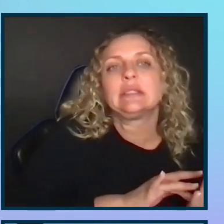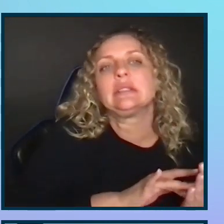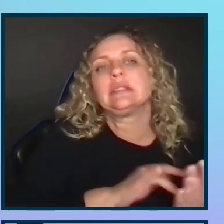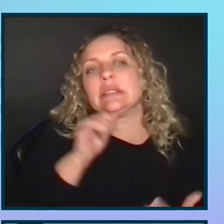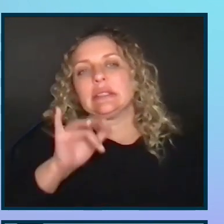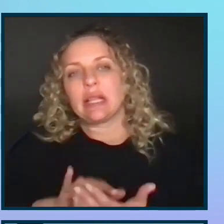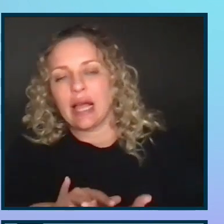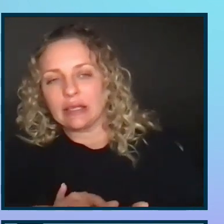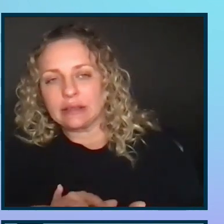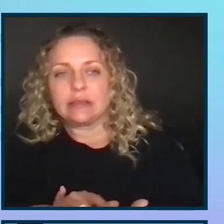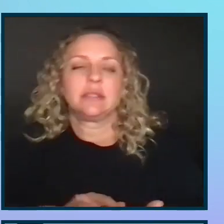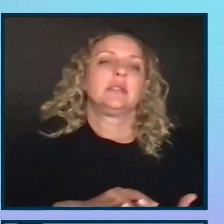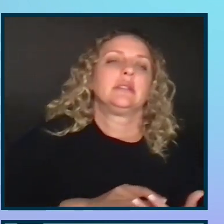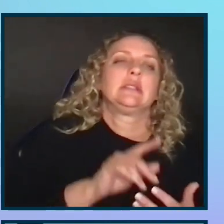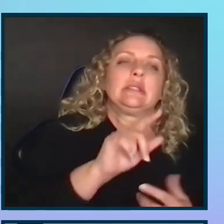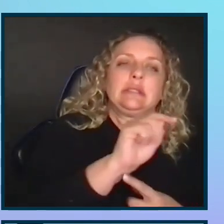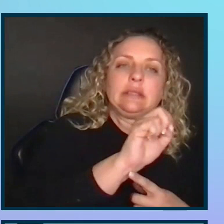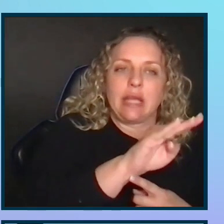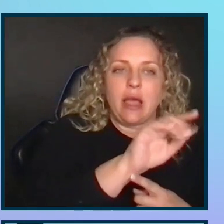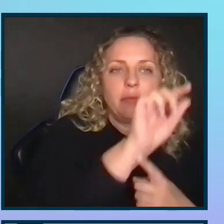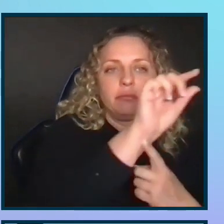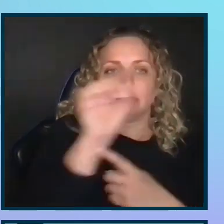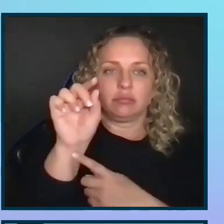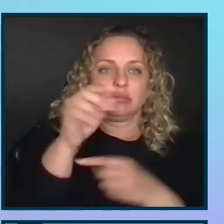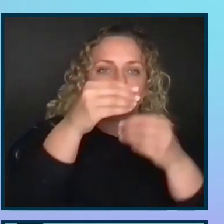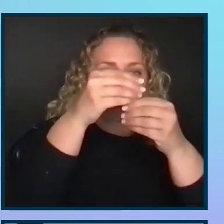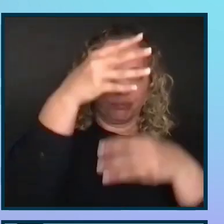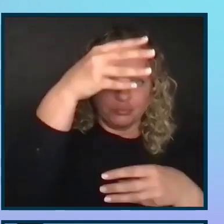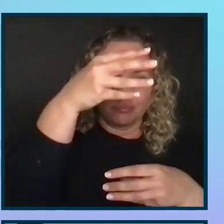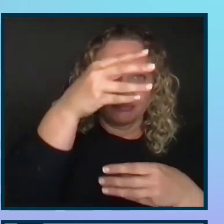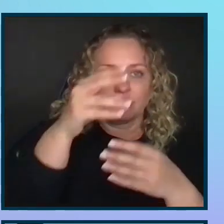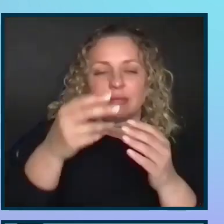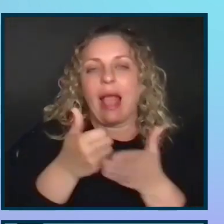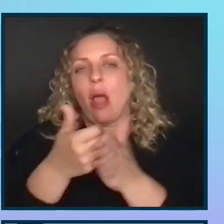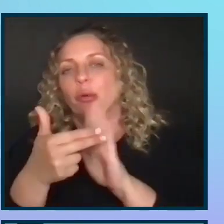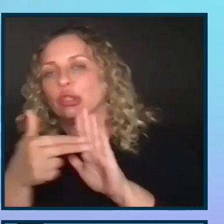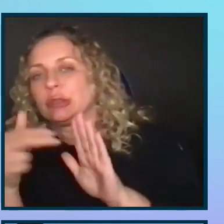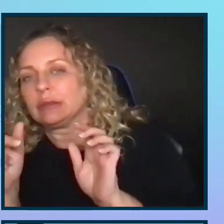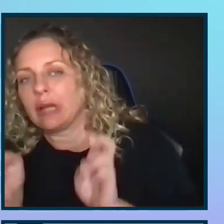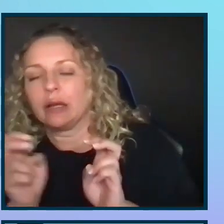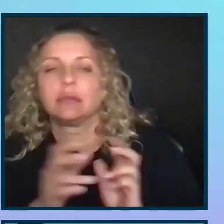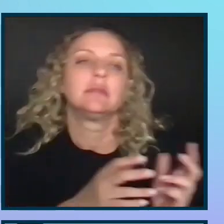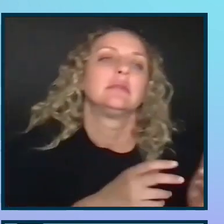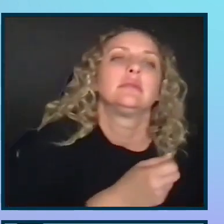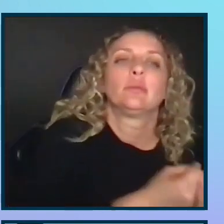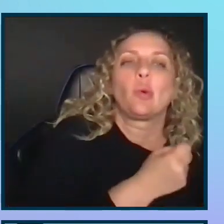like tabs and drop downs helper text, label text, supporting text, data visualizations,